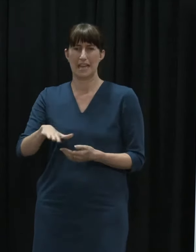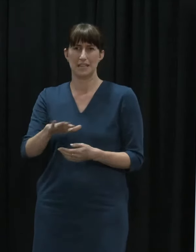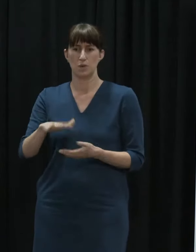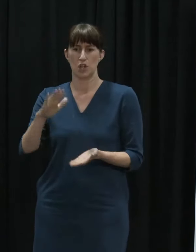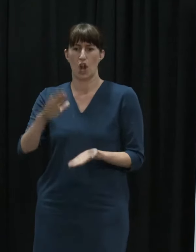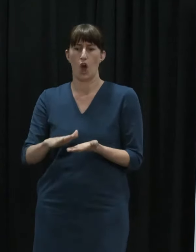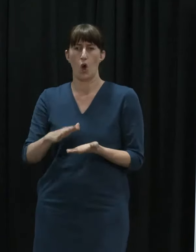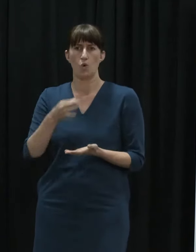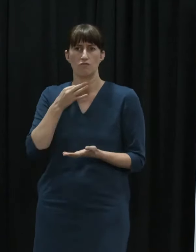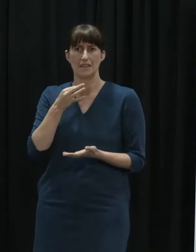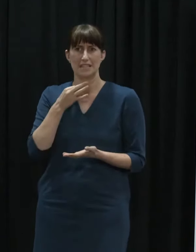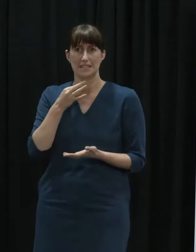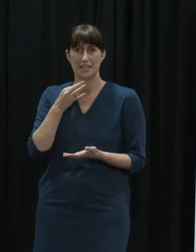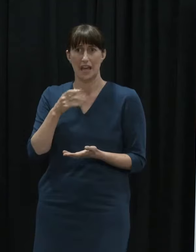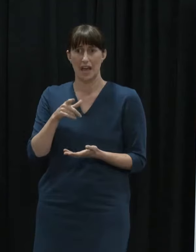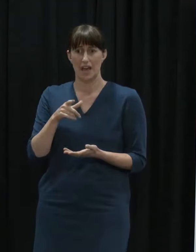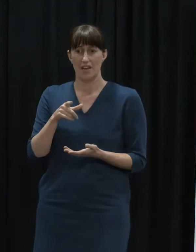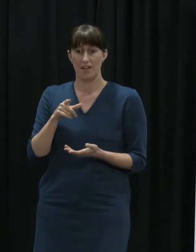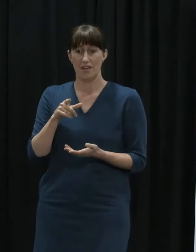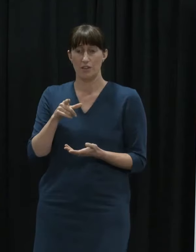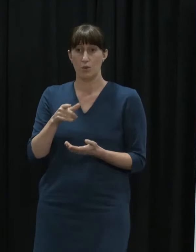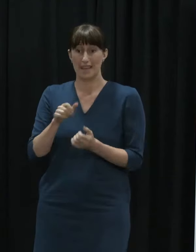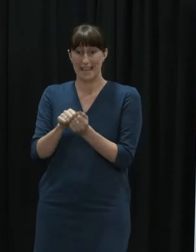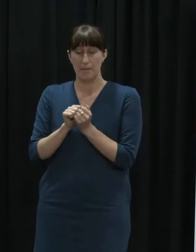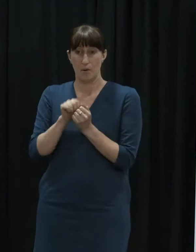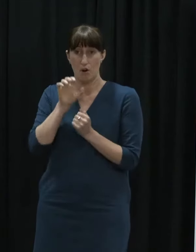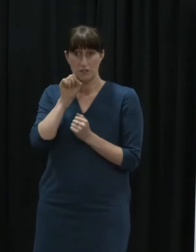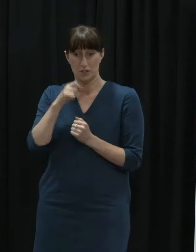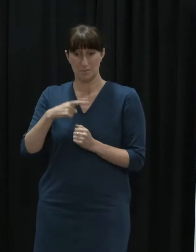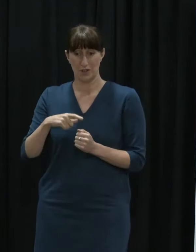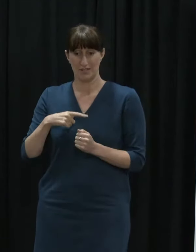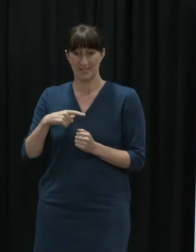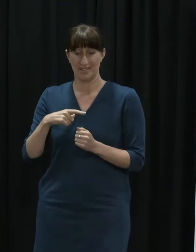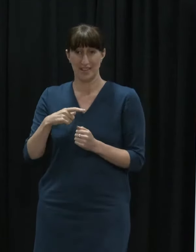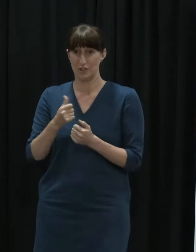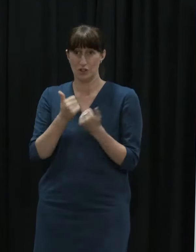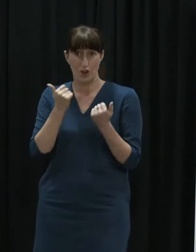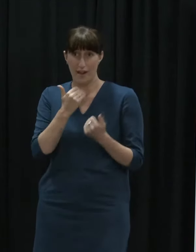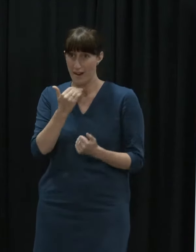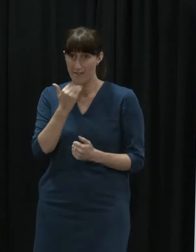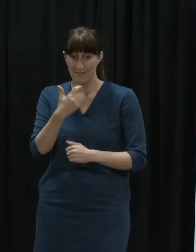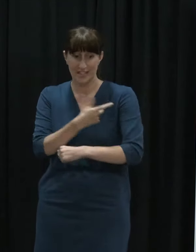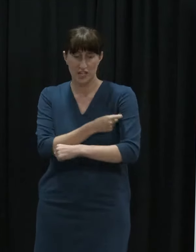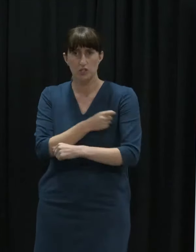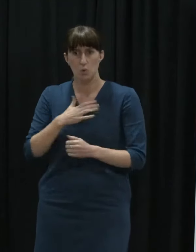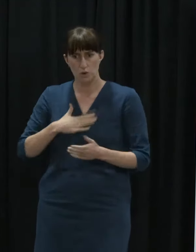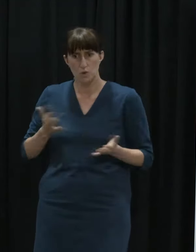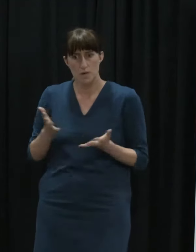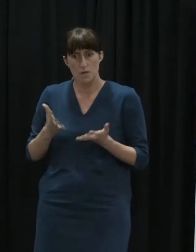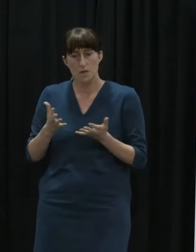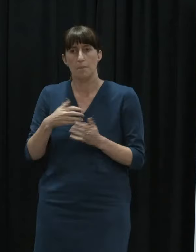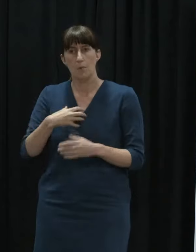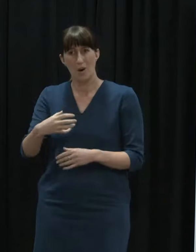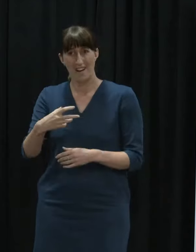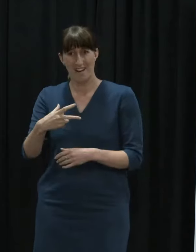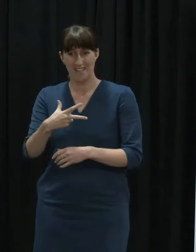significance to unvaccinated people, are you keeping those low risk periods in Orange to as a tactic to encourage vaccination?